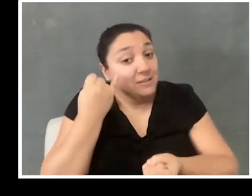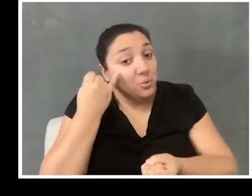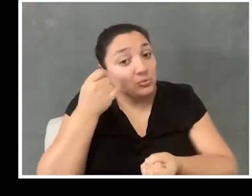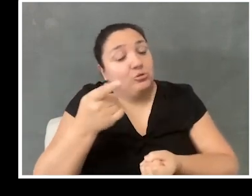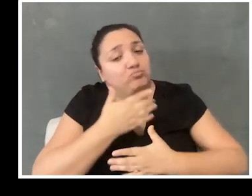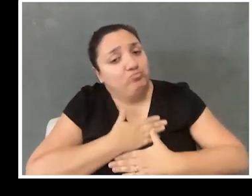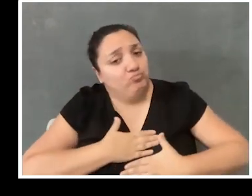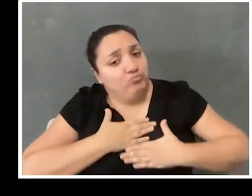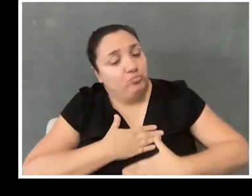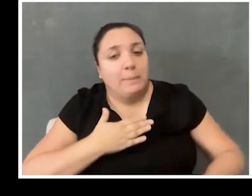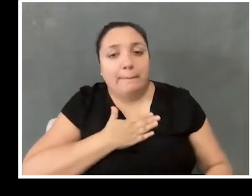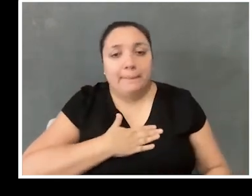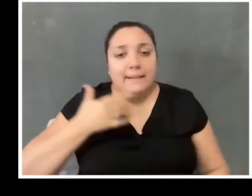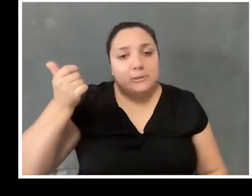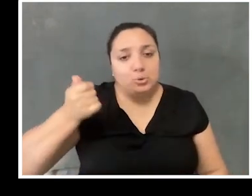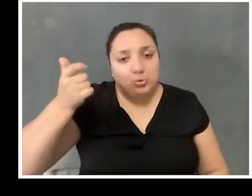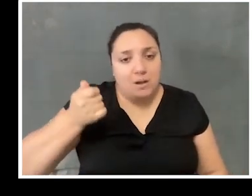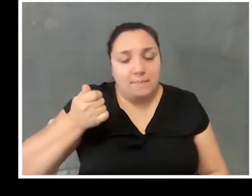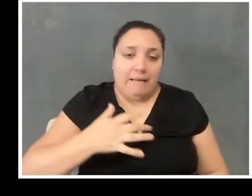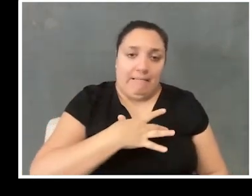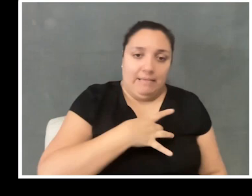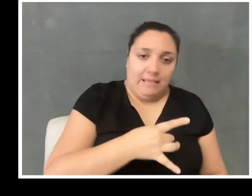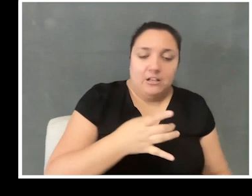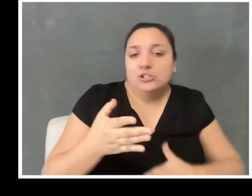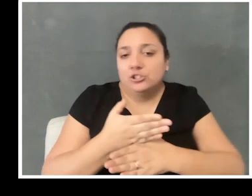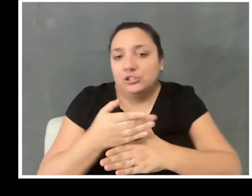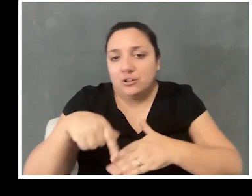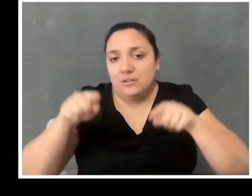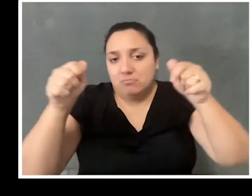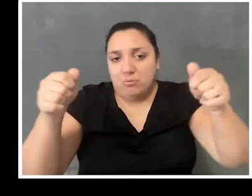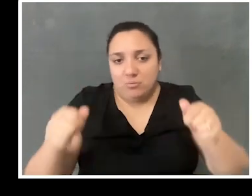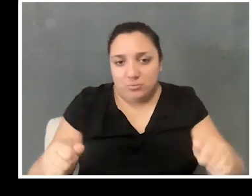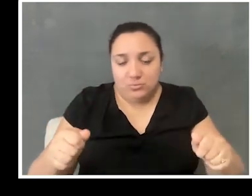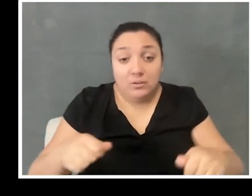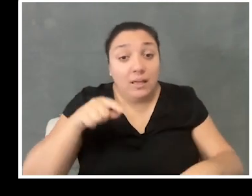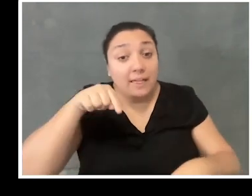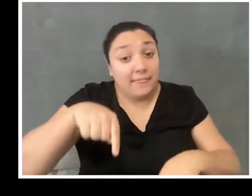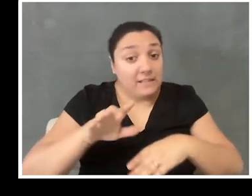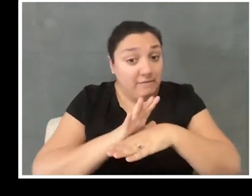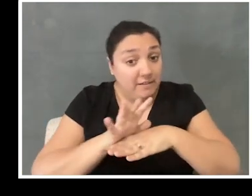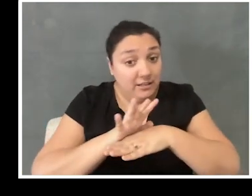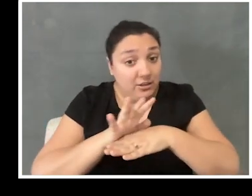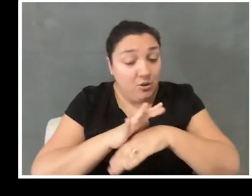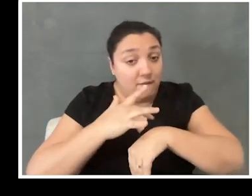If you enjoyed our program, make sure to subscribe, like, and share this post. The video for this episode